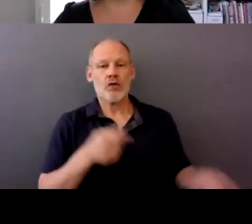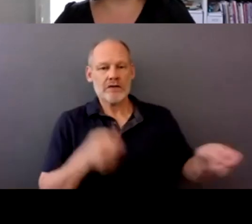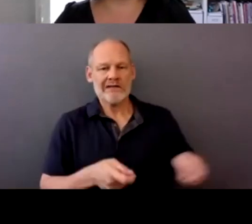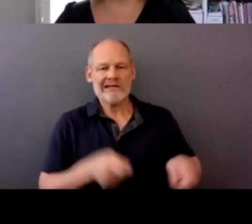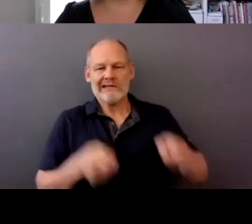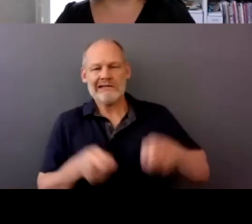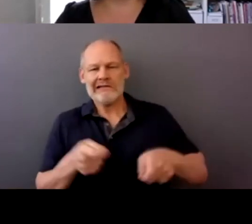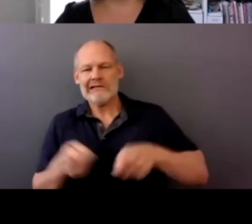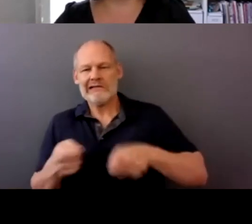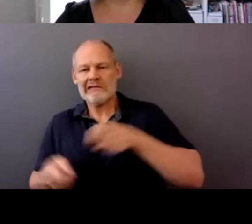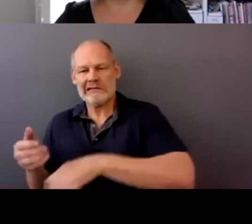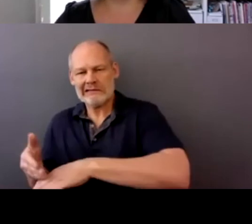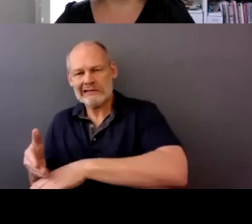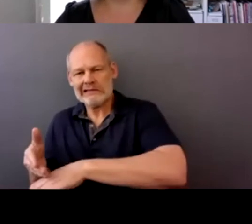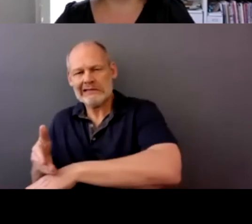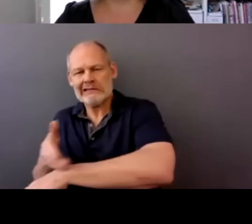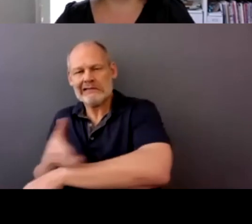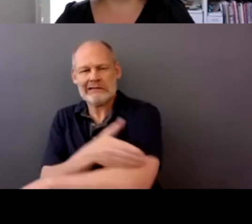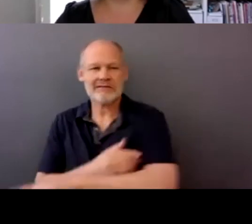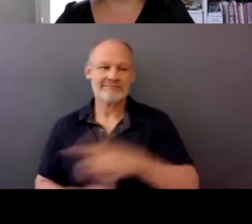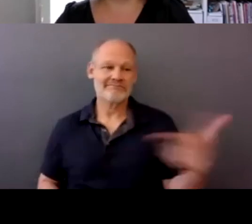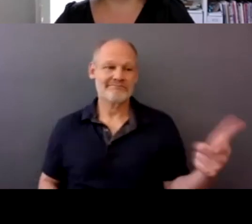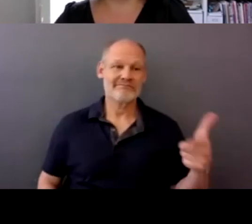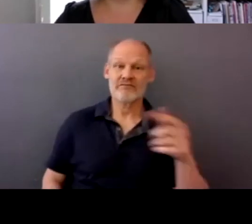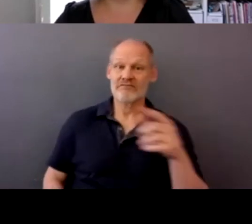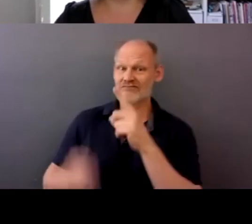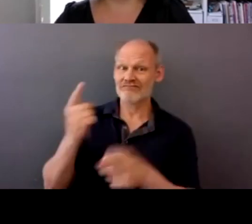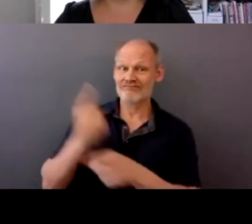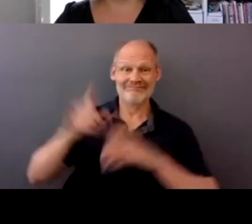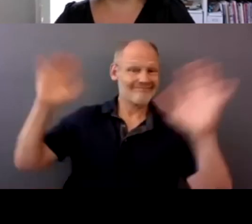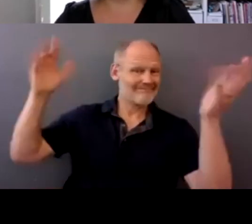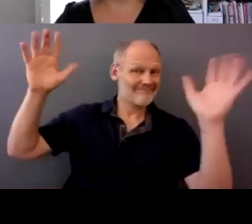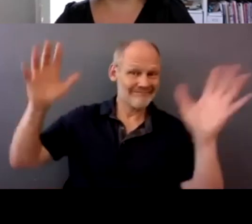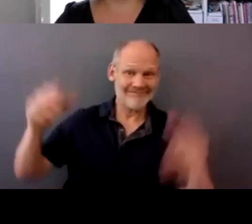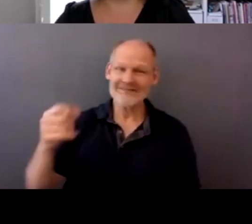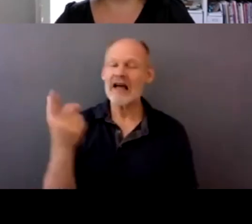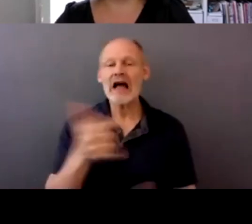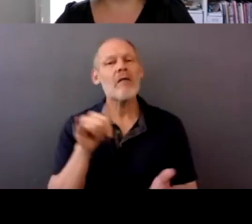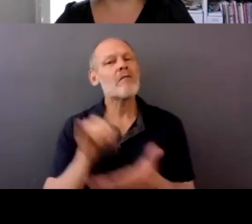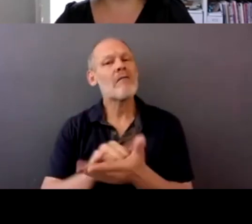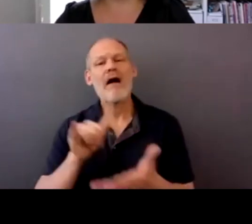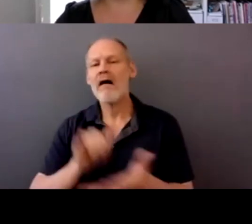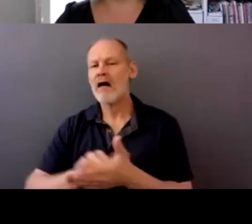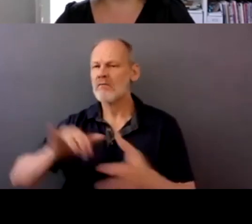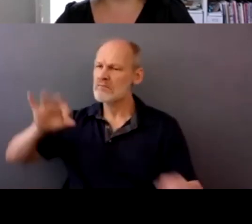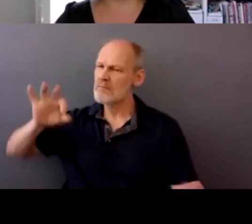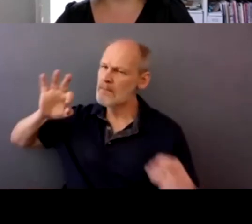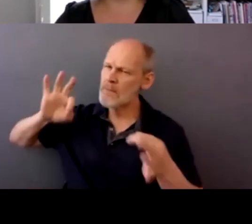We don't have to be perfect, but we need to start somewhere and just try to create the accessibility